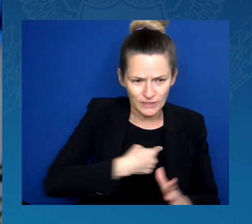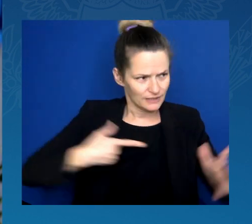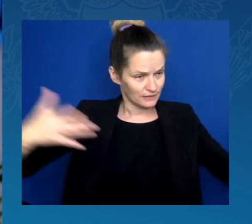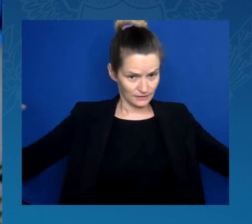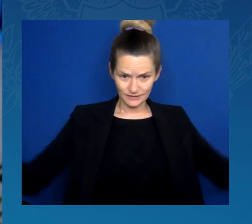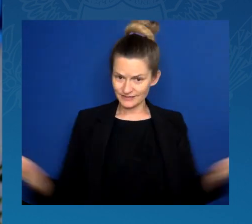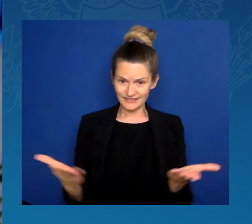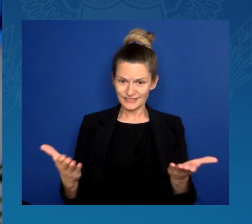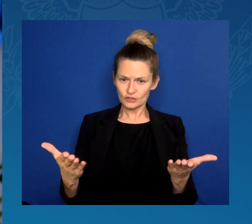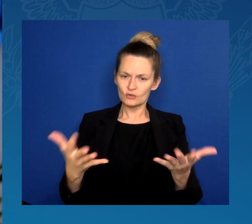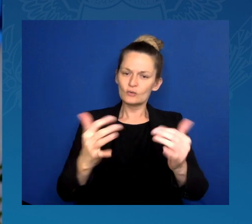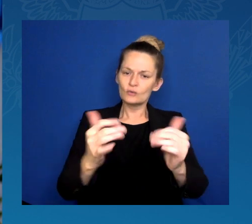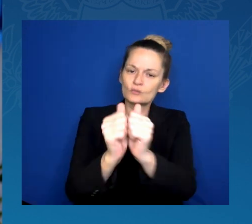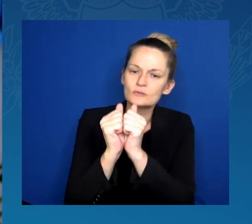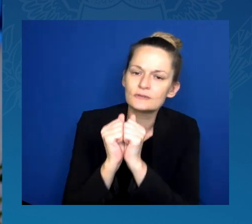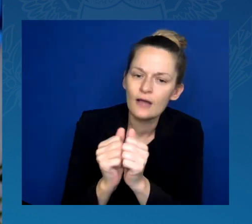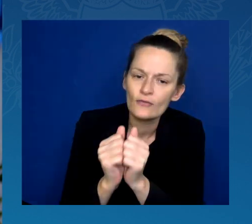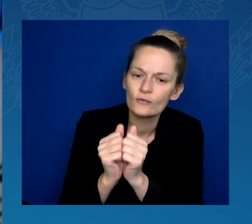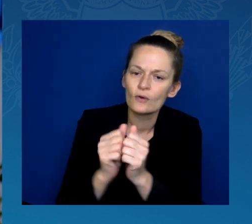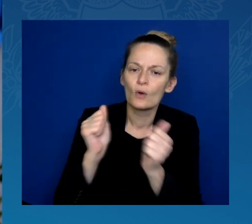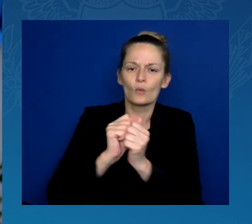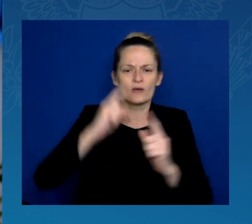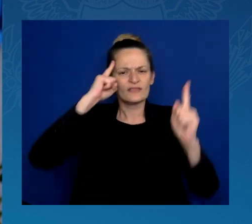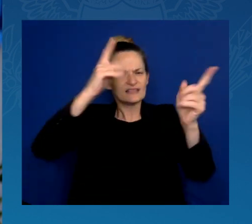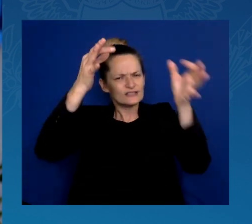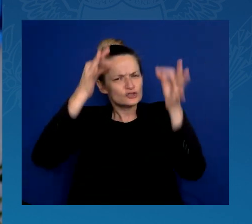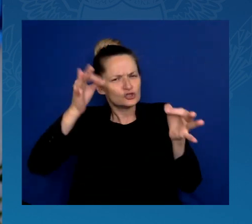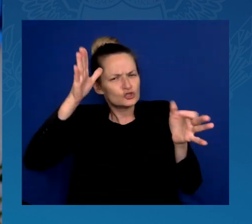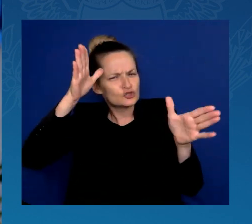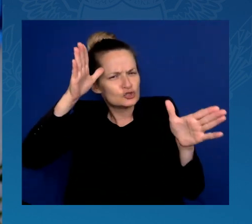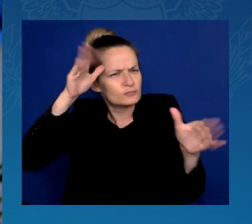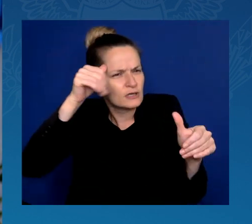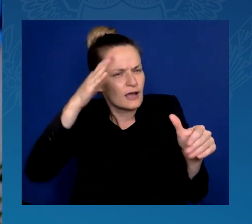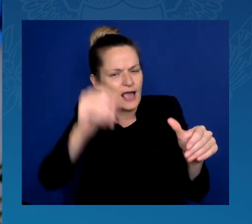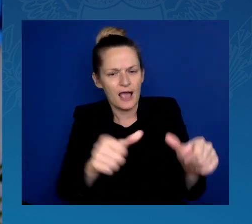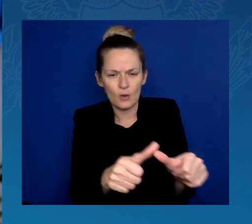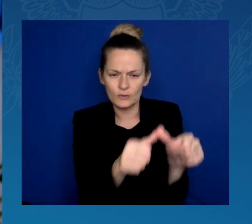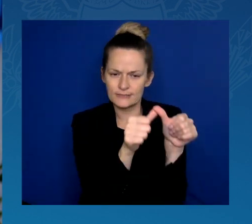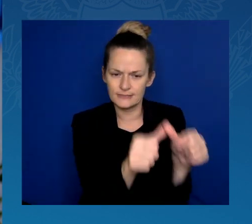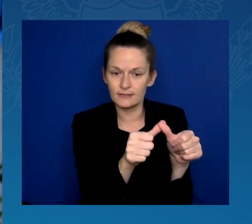and resilience to meet the challenges of the moment